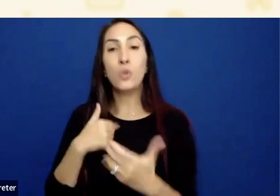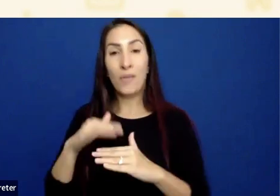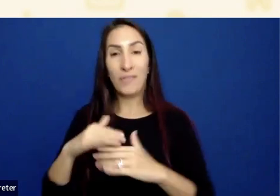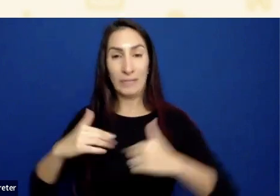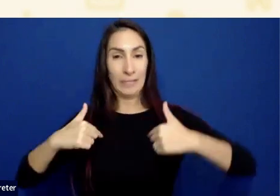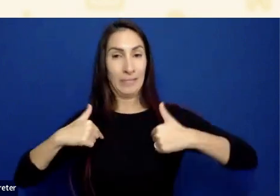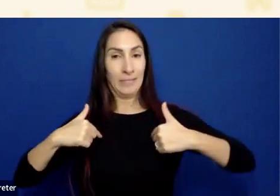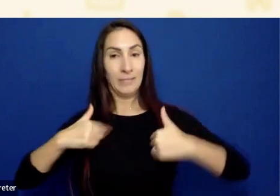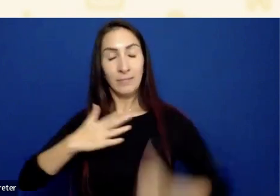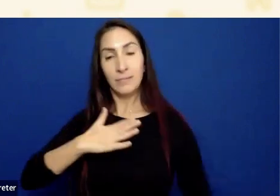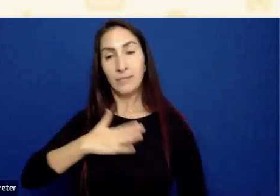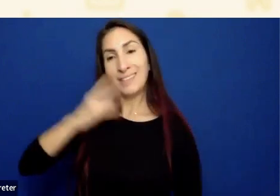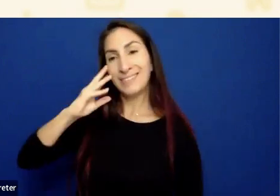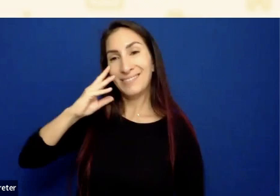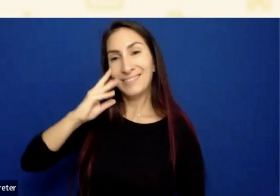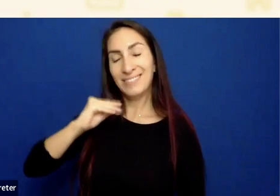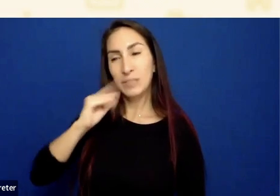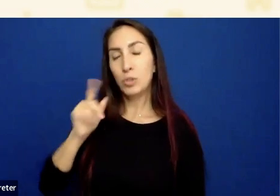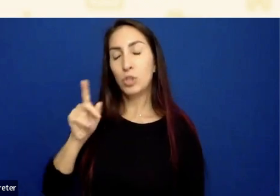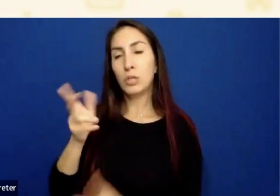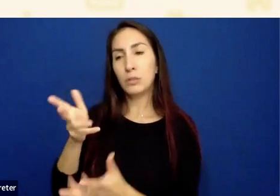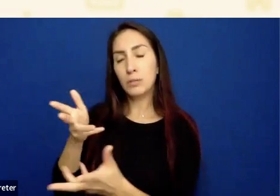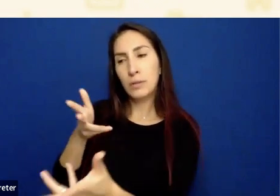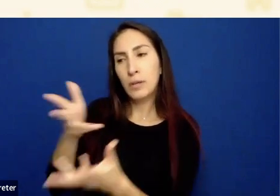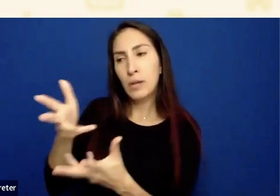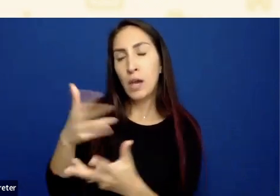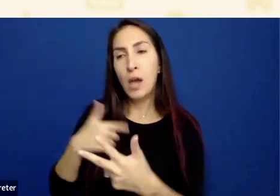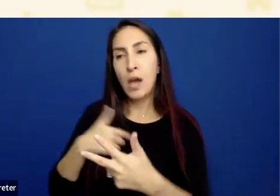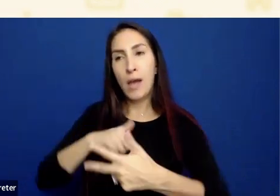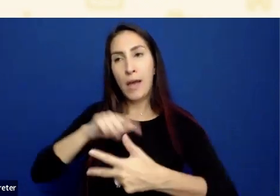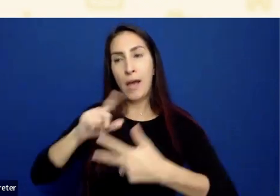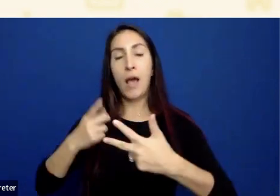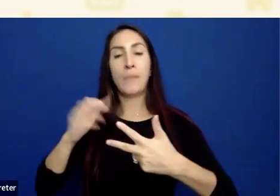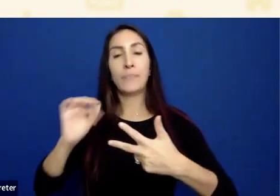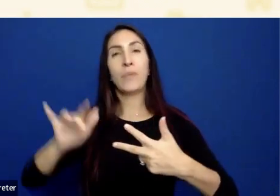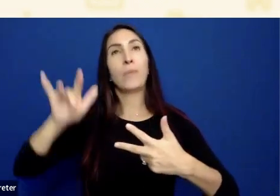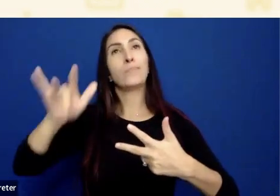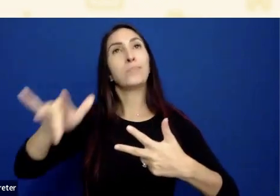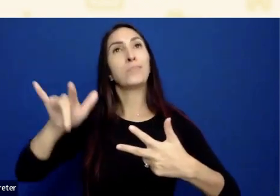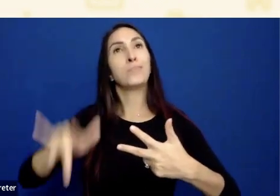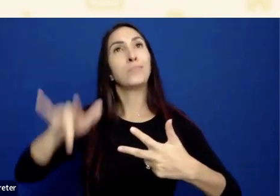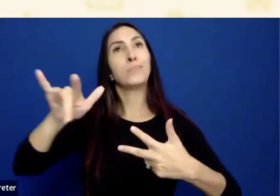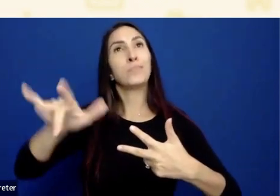it was like you just couldn't arrow up and down within the options in the radio buttons.